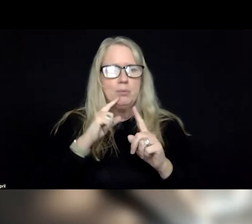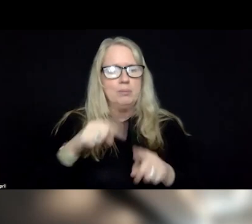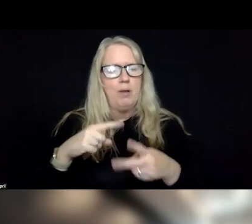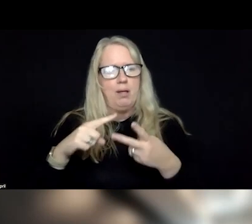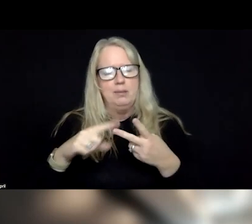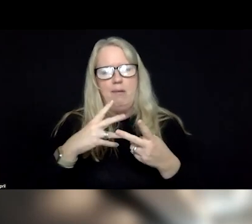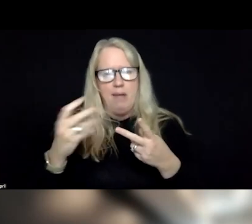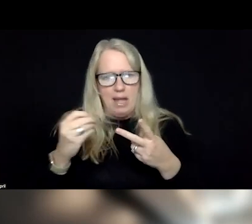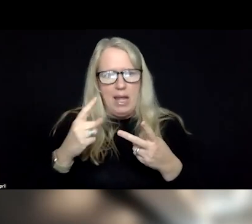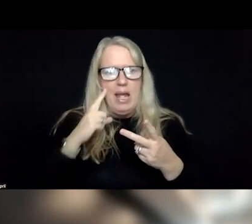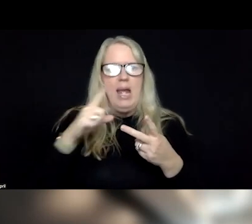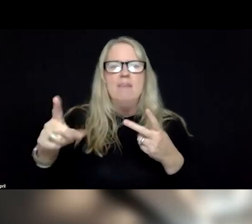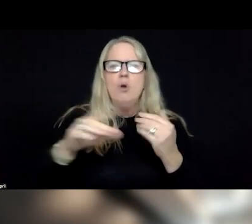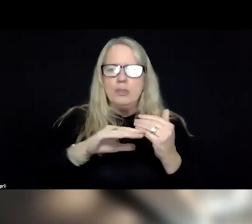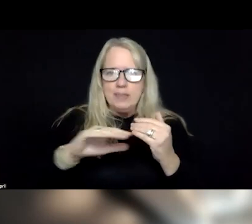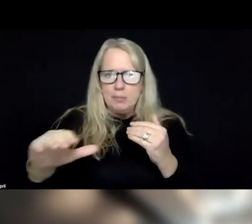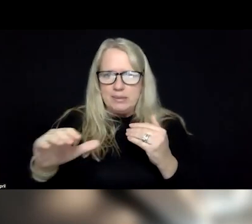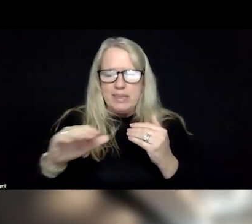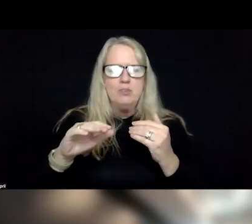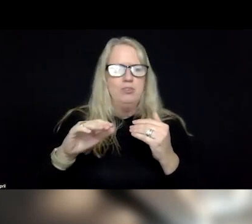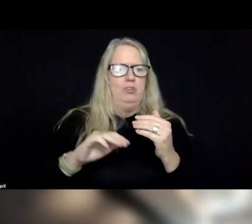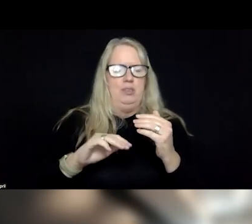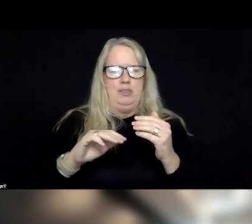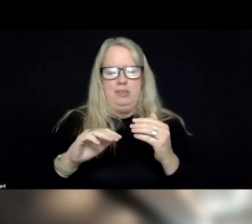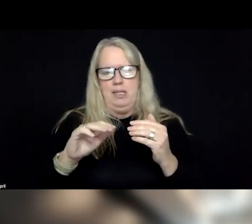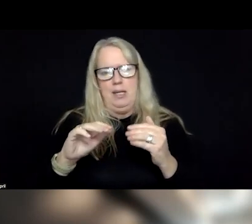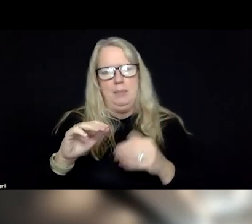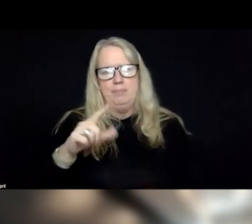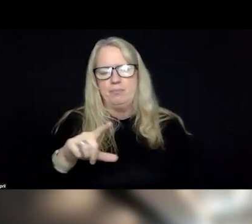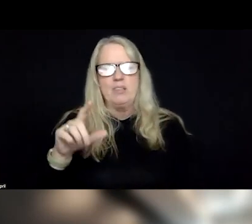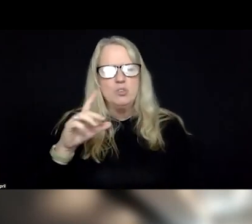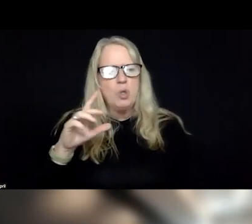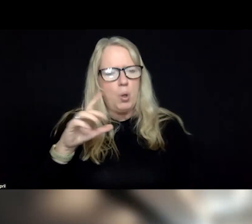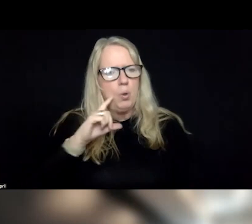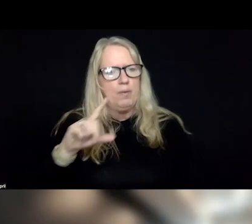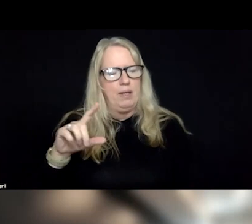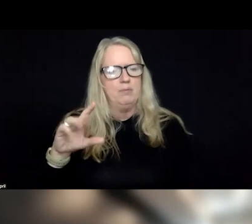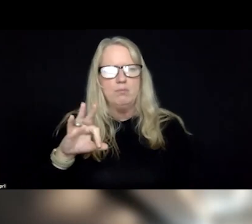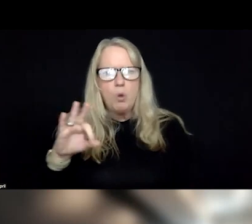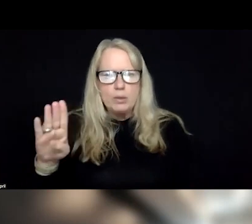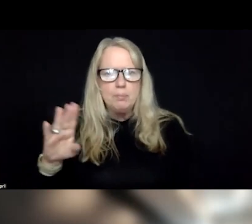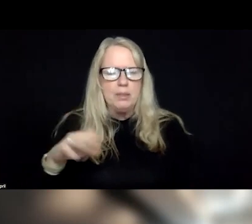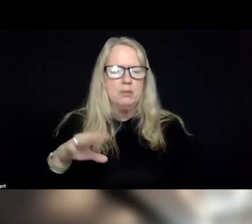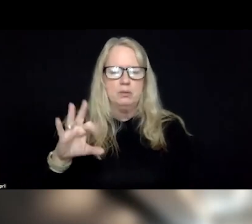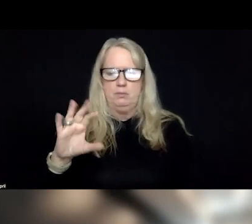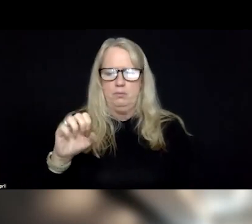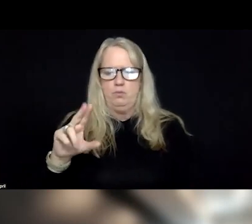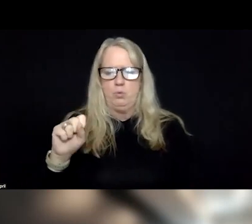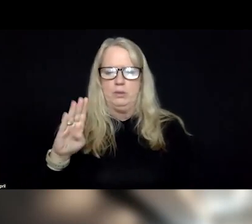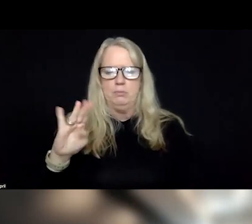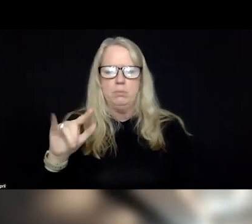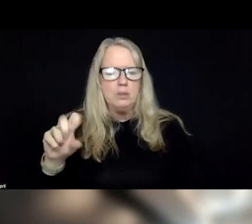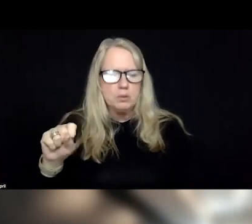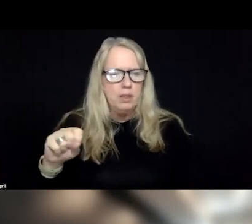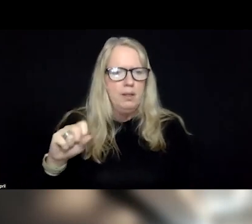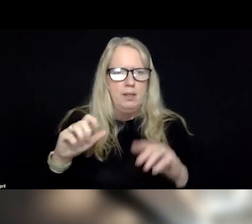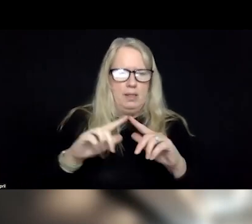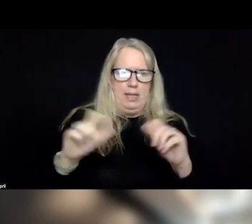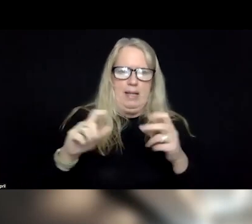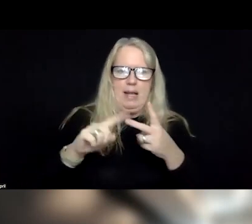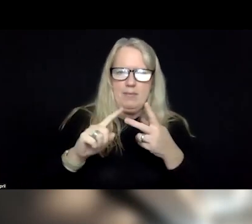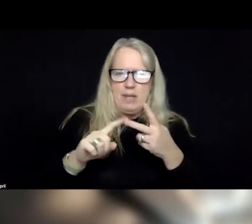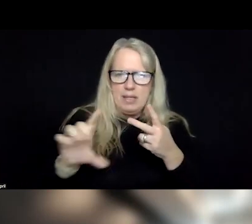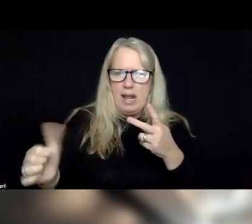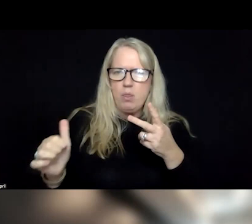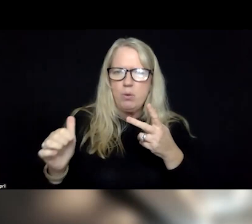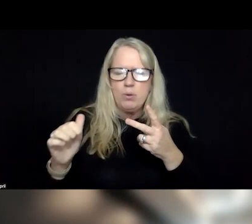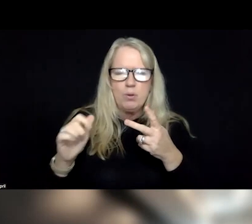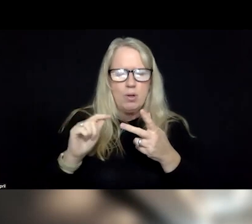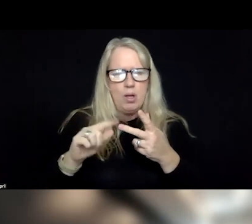WE HAVE MOBILE TEAMS AND ONE ON BILLS THAT HAVE BEEN INTRODUCED